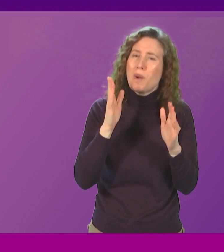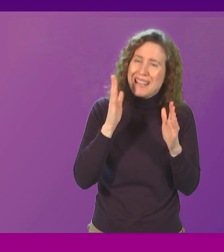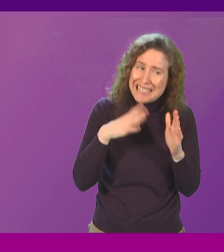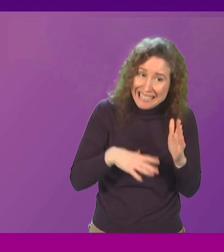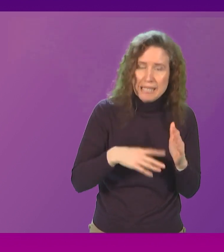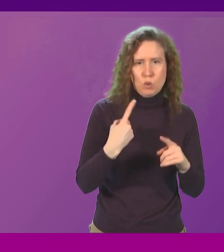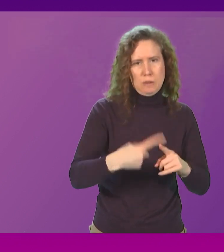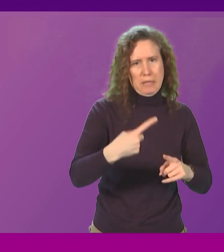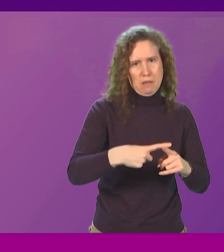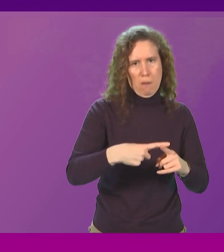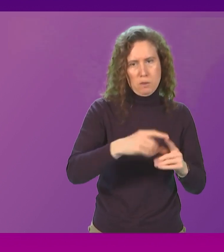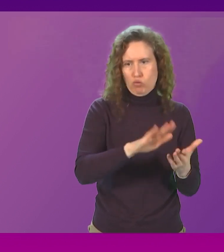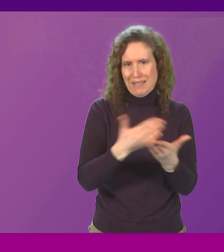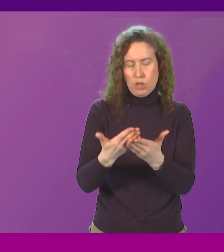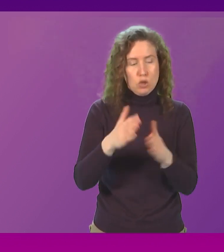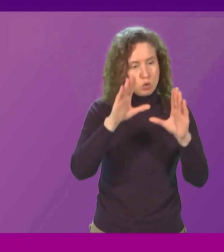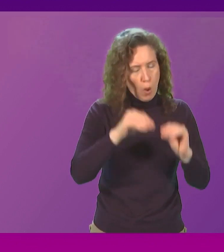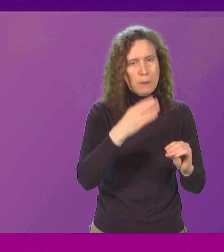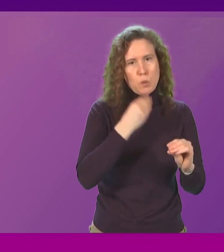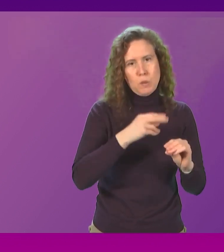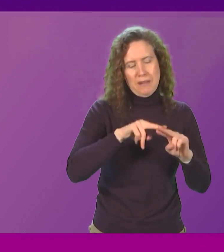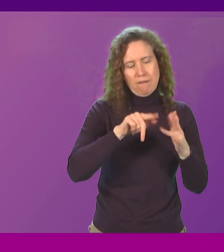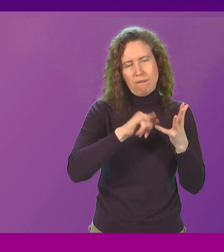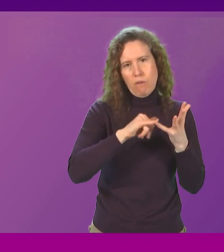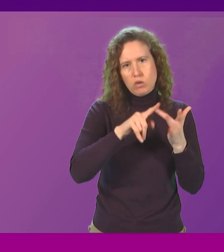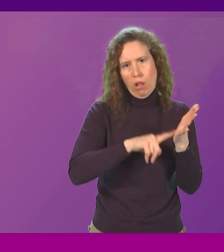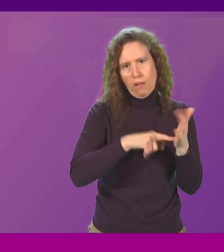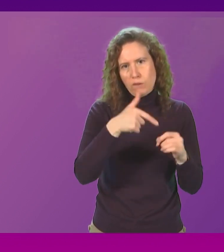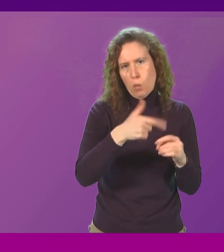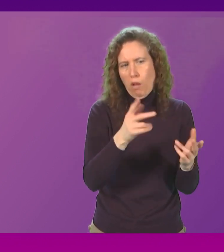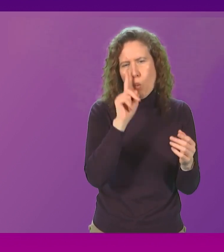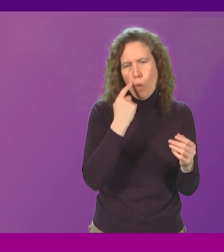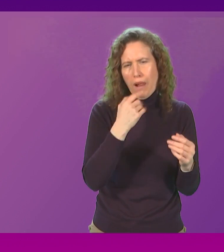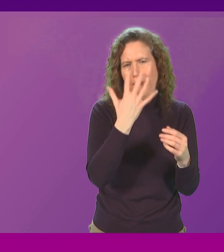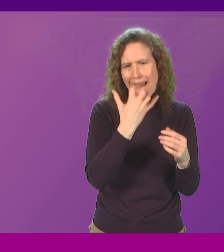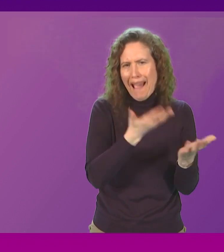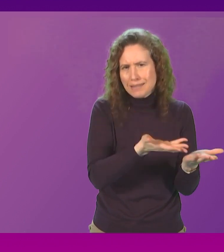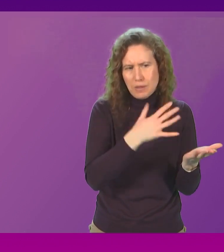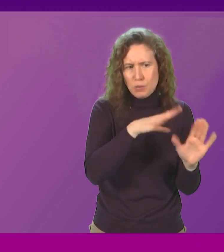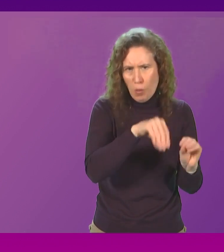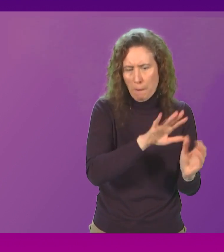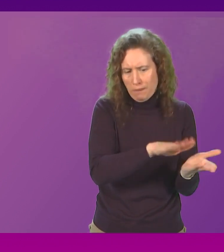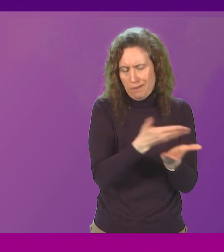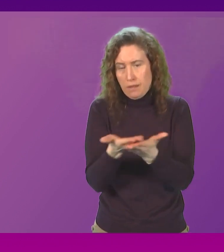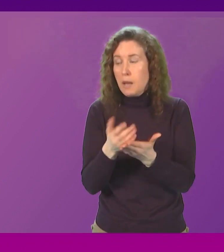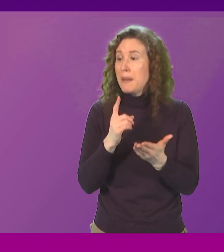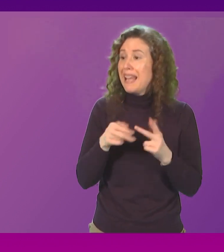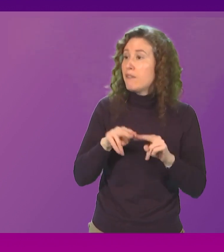the transition from fossil fuels to renewable energy. As Mark Ruskell rightly says, even if we were not facing the climate emergency, the maturity